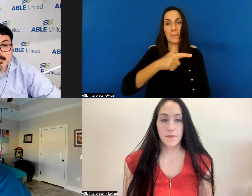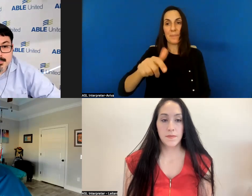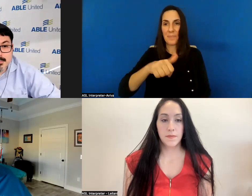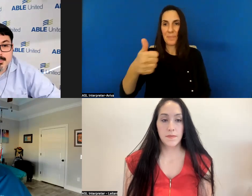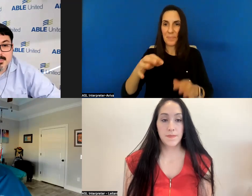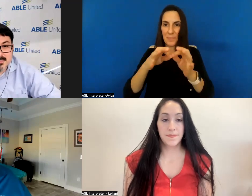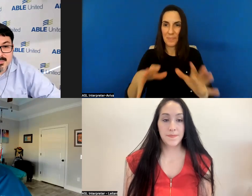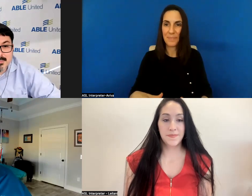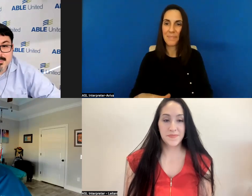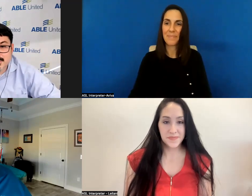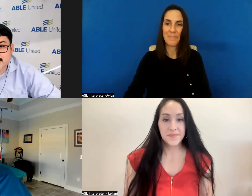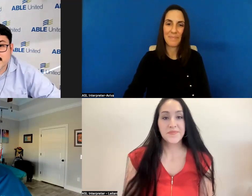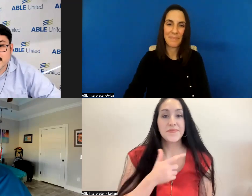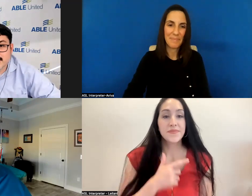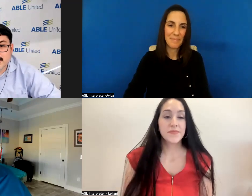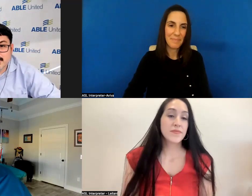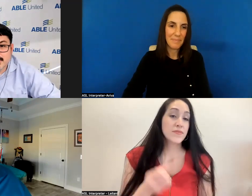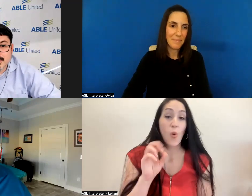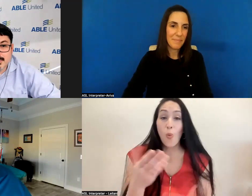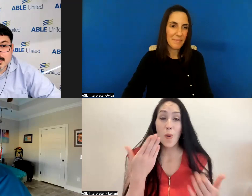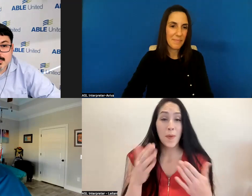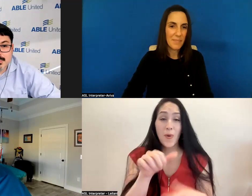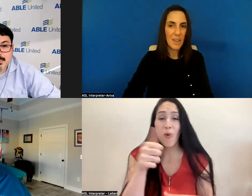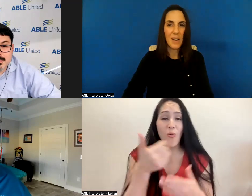you know just random things that happen in day to day life.